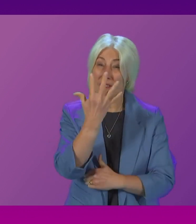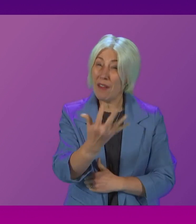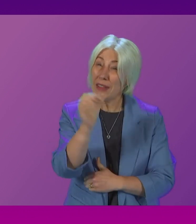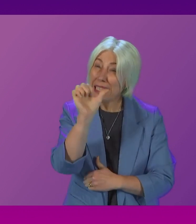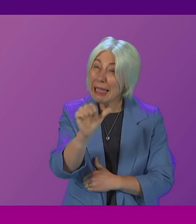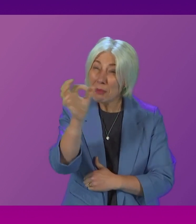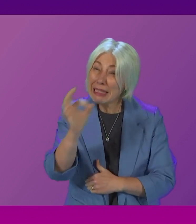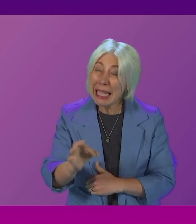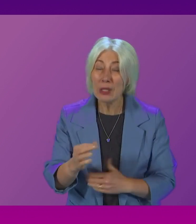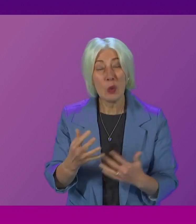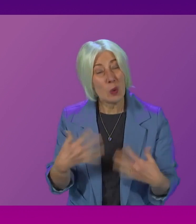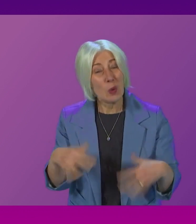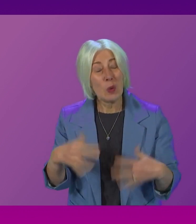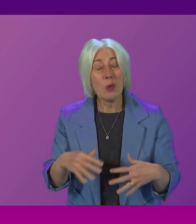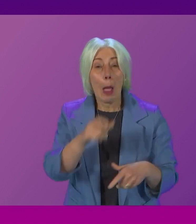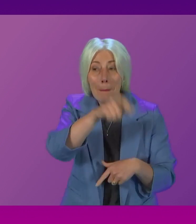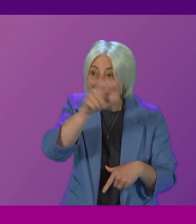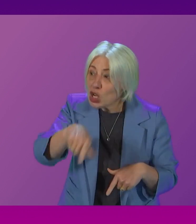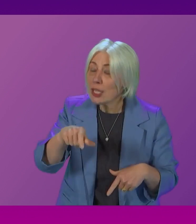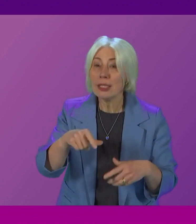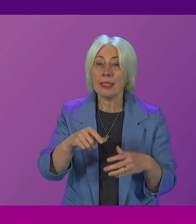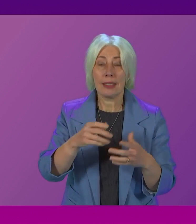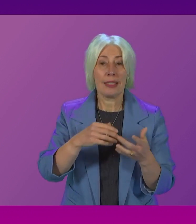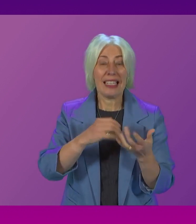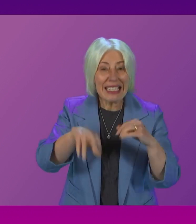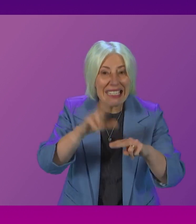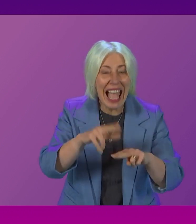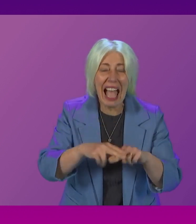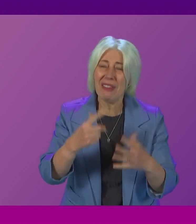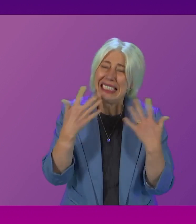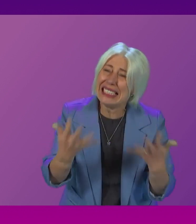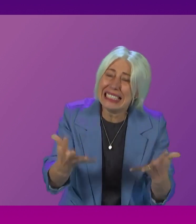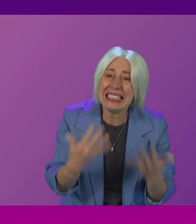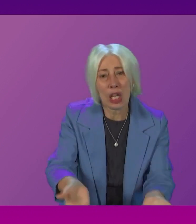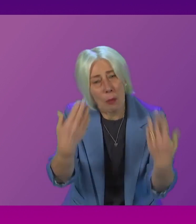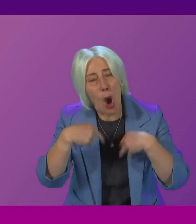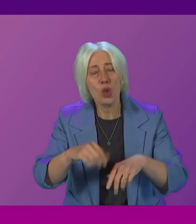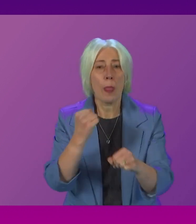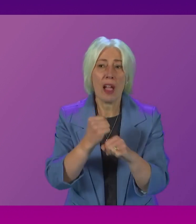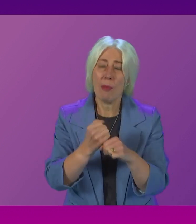Patients and staff are crying out for the Government to get a grip. The catch-up plan